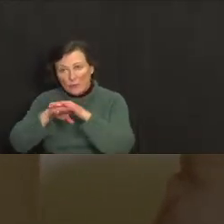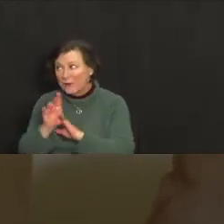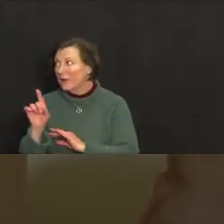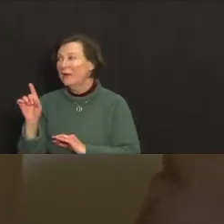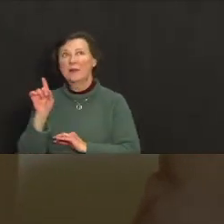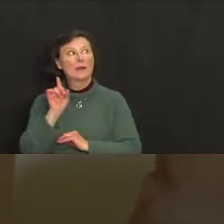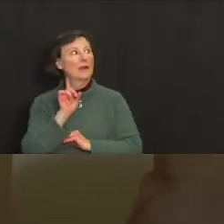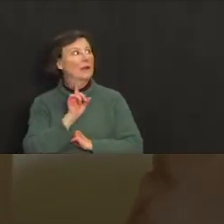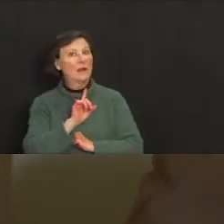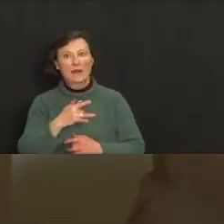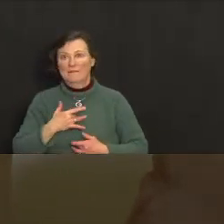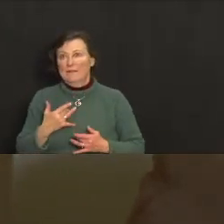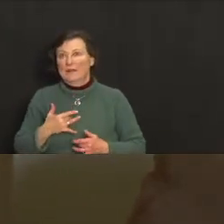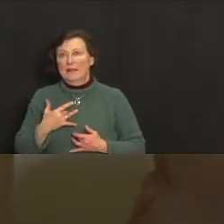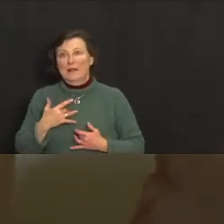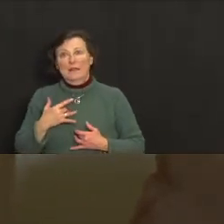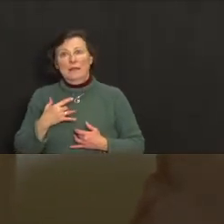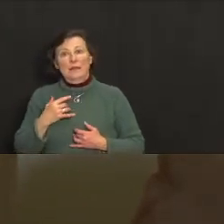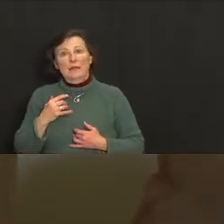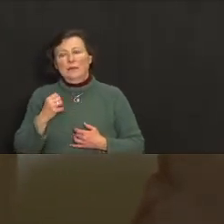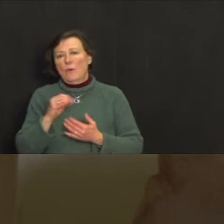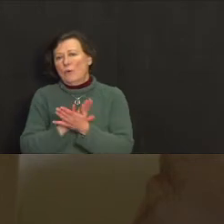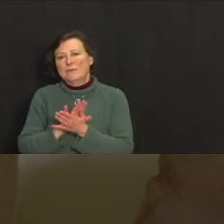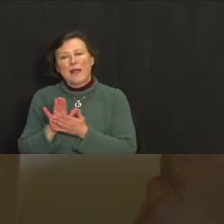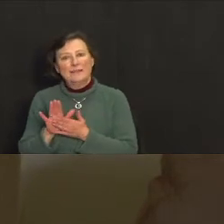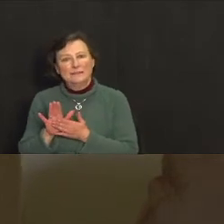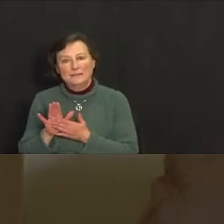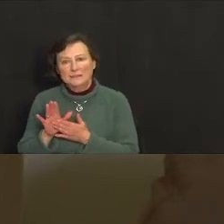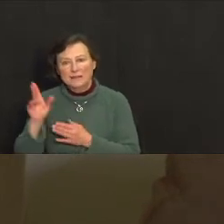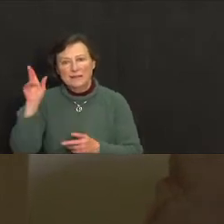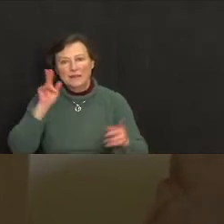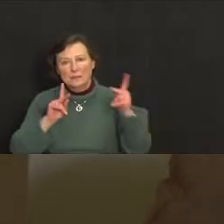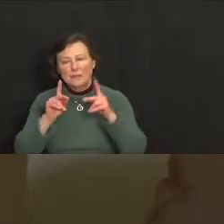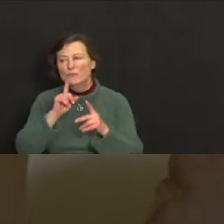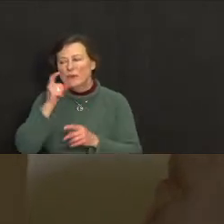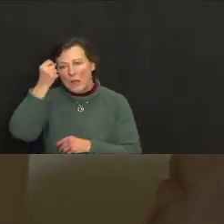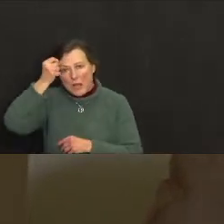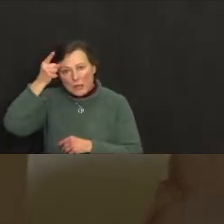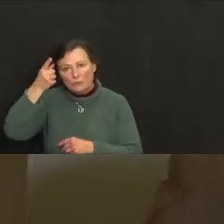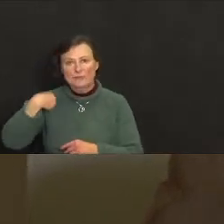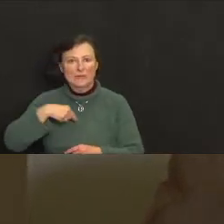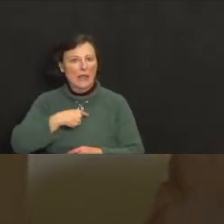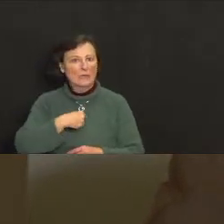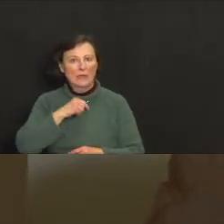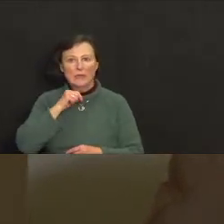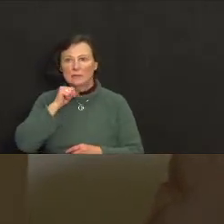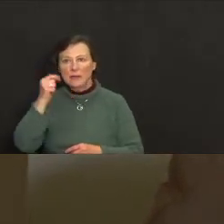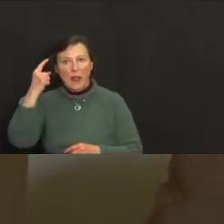the feeling was just so nice. Those people were just so understanding, not judgmental, absolutely